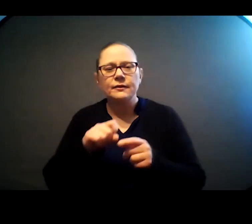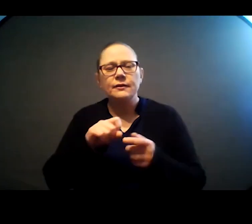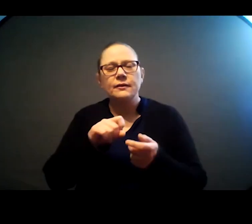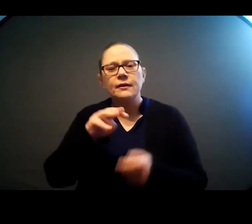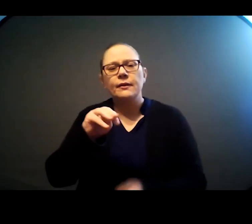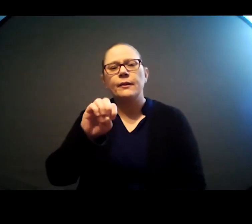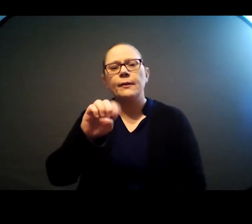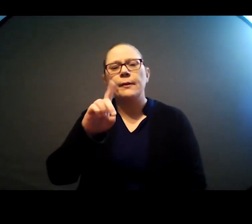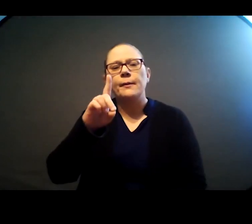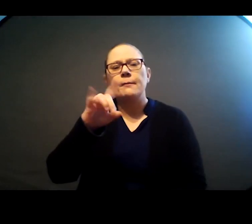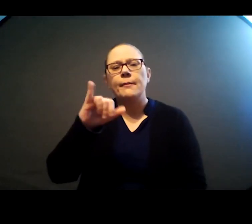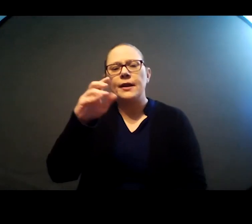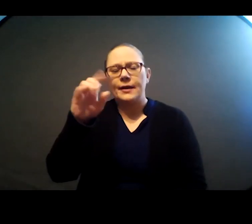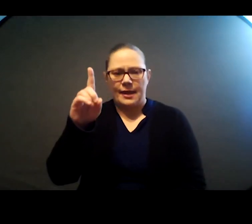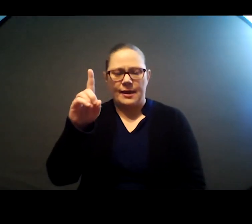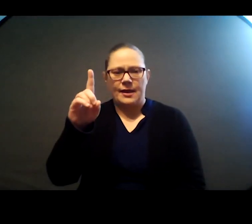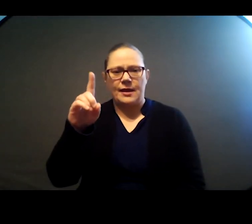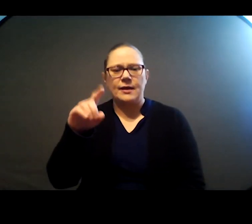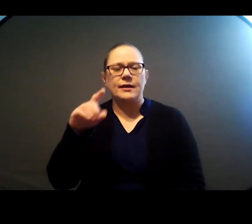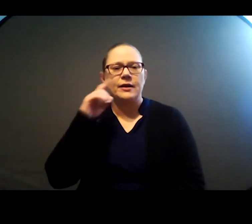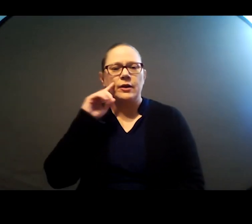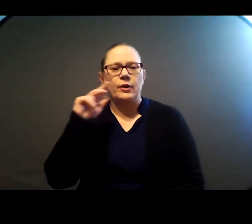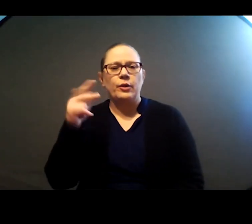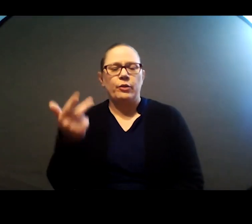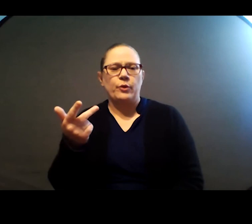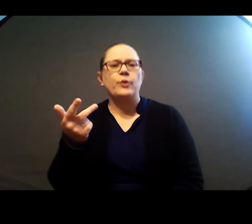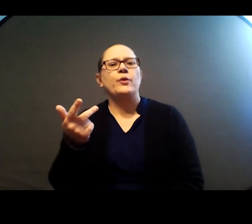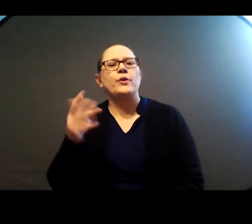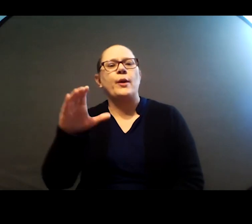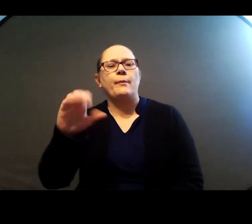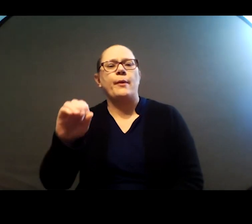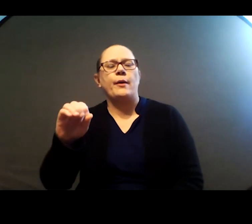I know that the third party billing with 638 is huge right now, but what can you